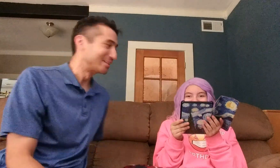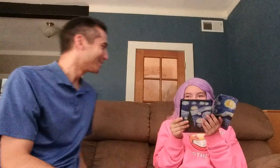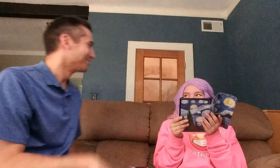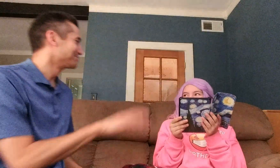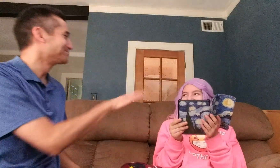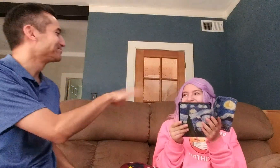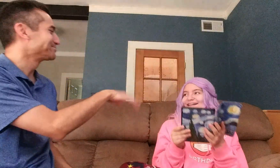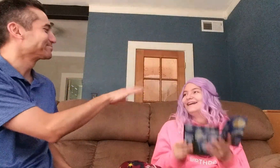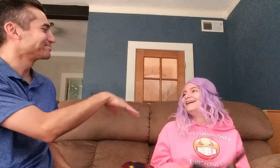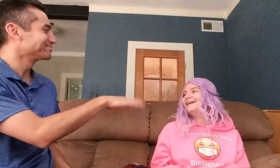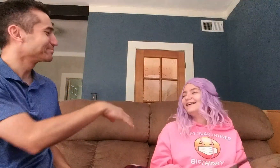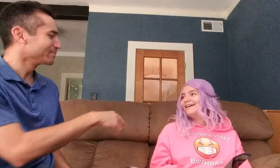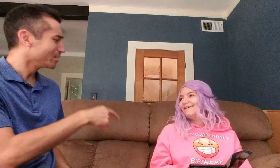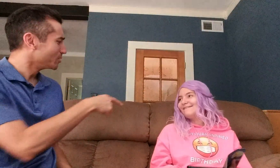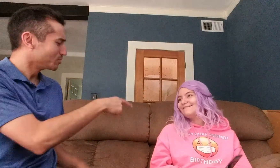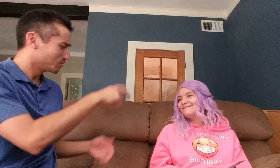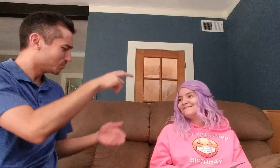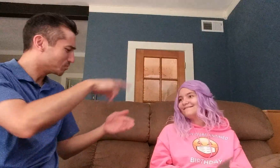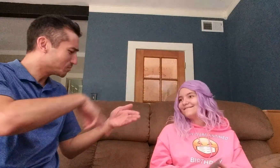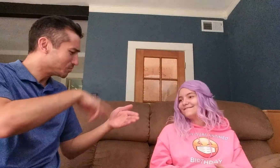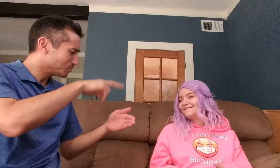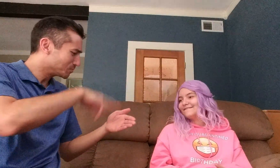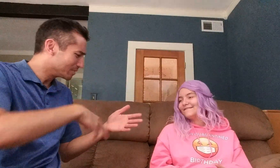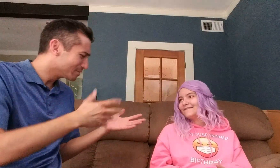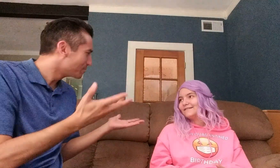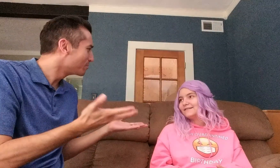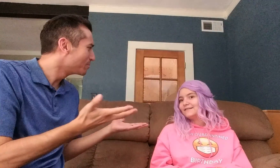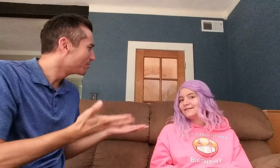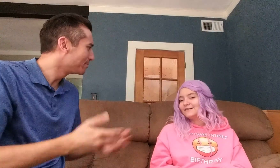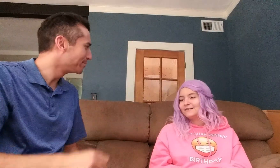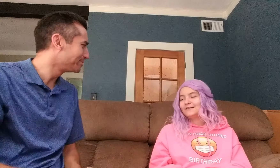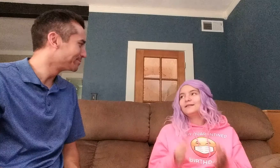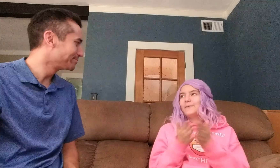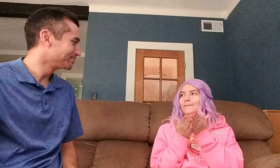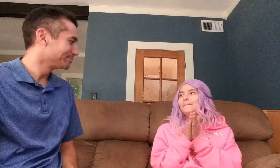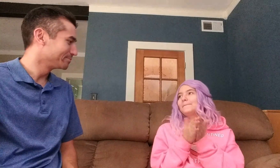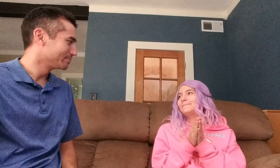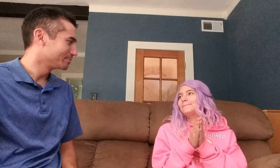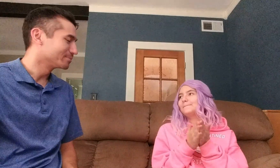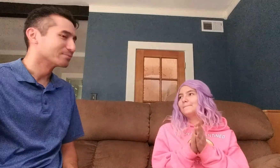[Captions in ASL gloss] HEY, YOU READING, WHAT? BOOK